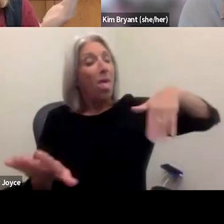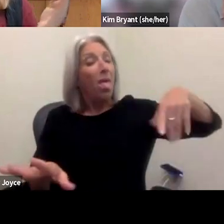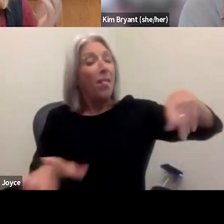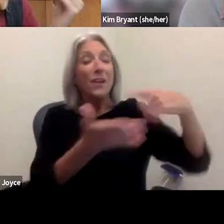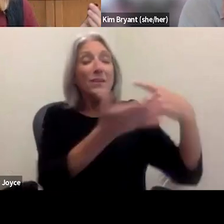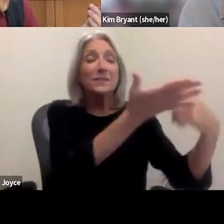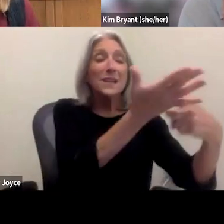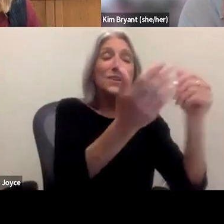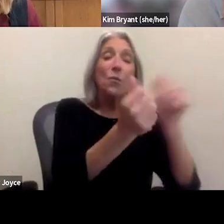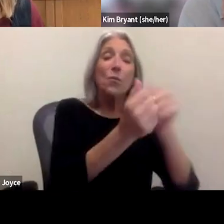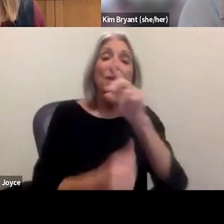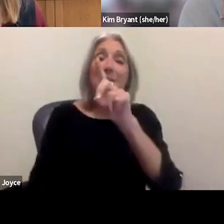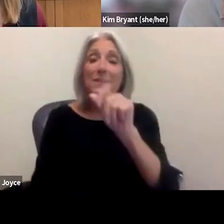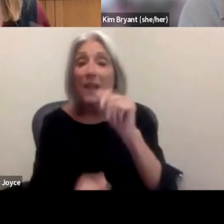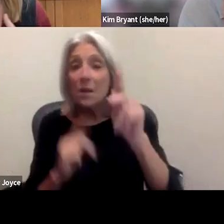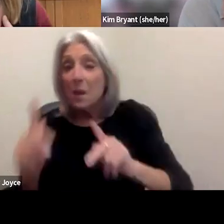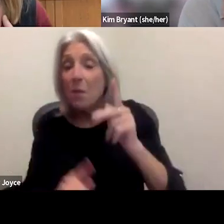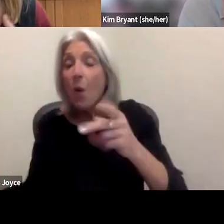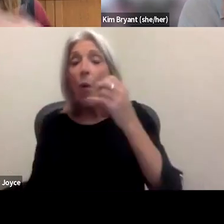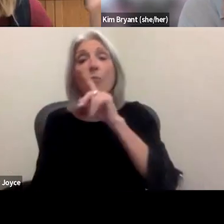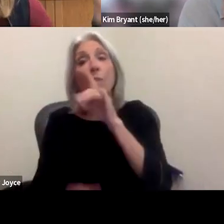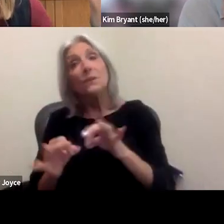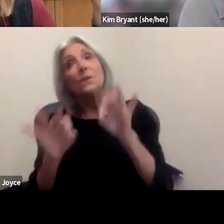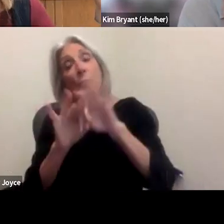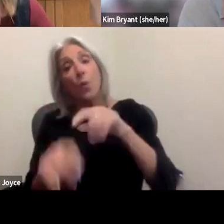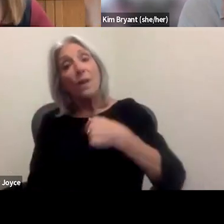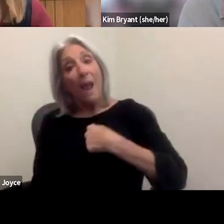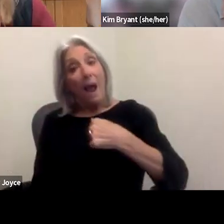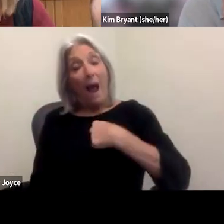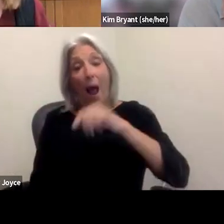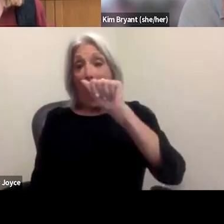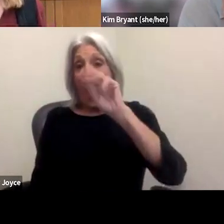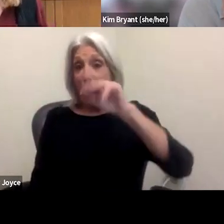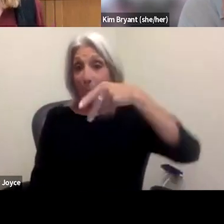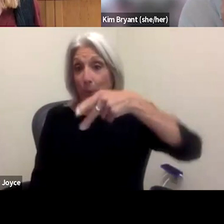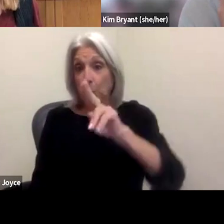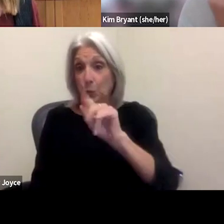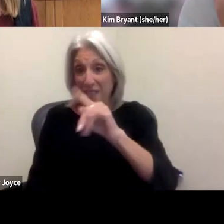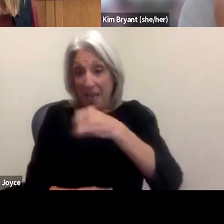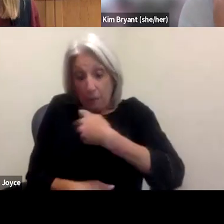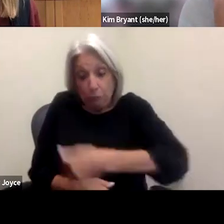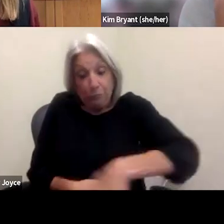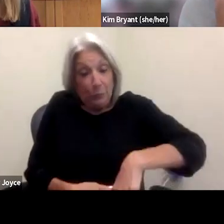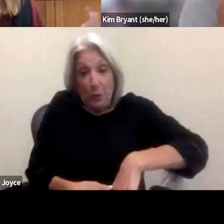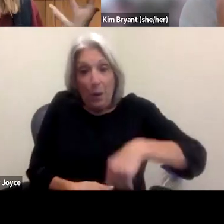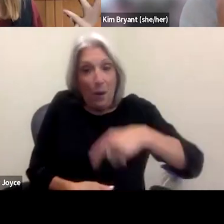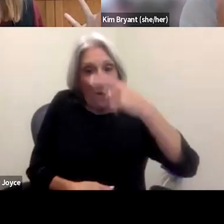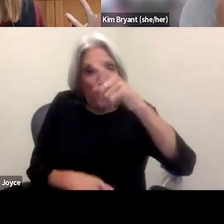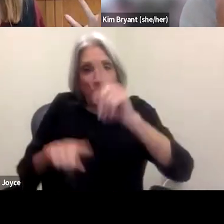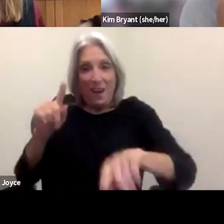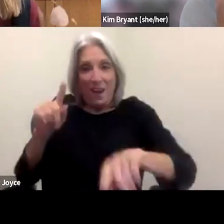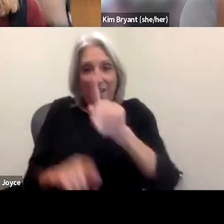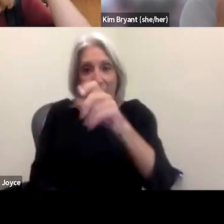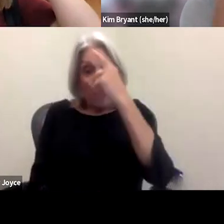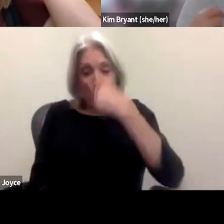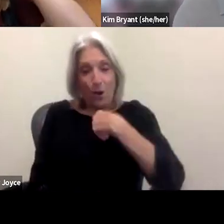or any relevant disabled people. I'm an amputee-- you can't tell because we're on Zoom, but I'm not going to walk.